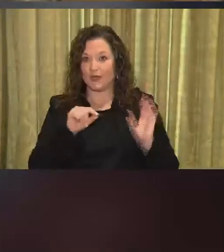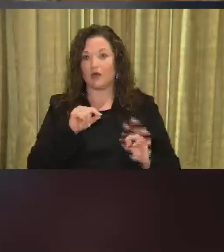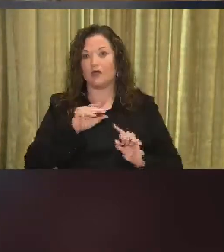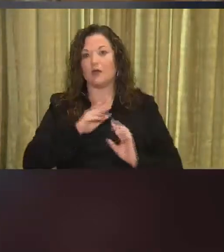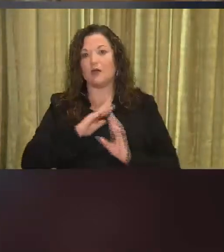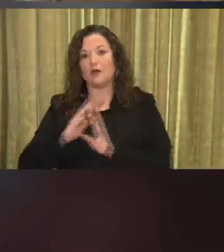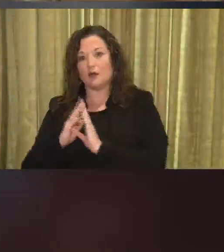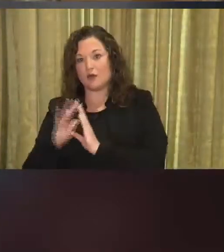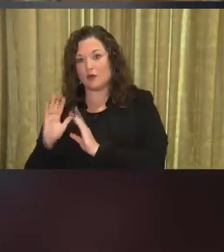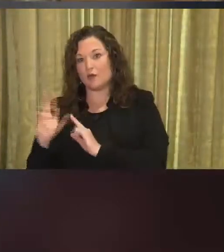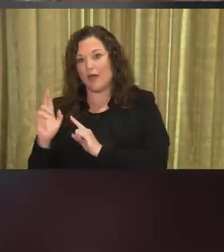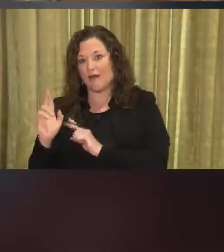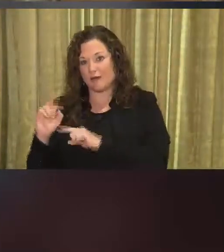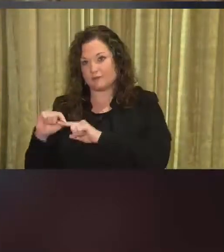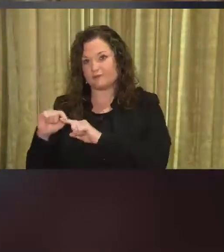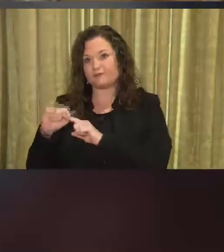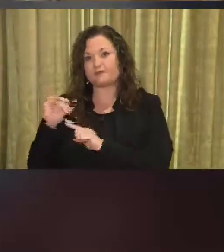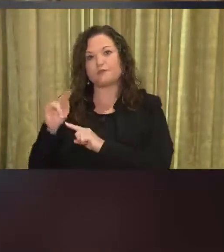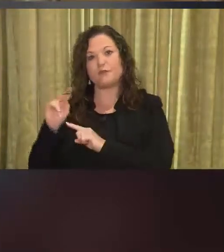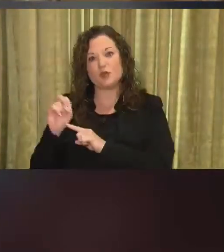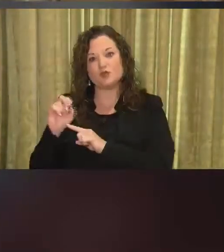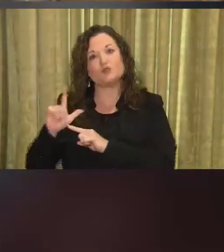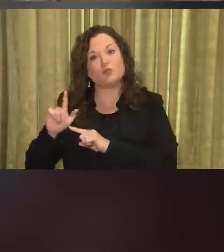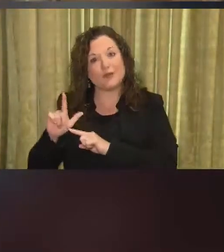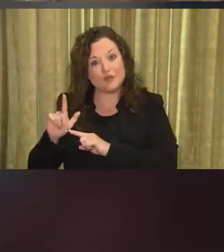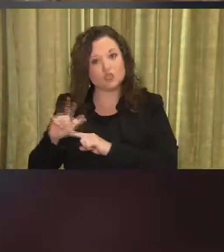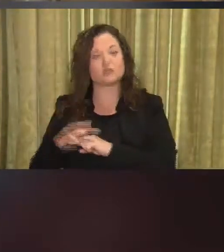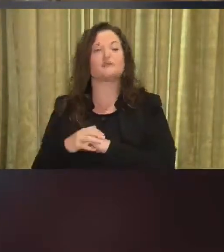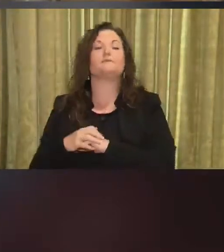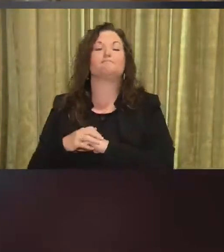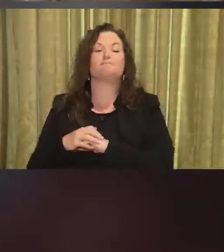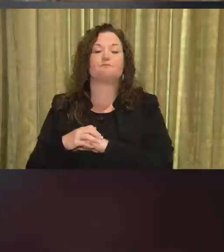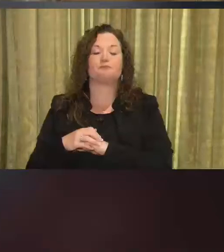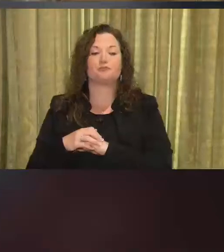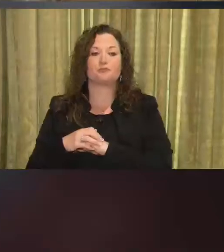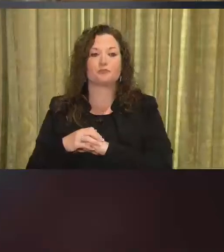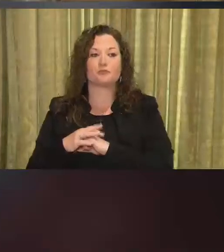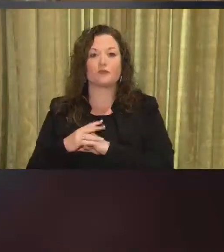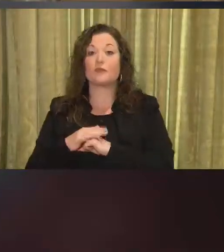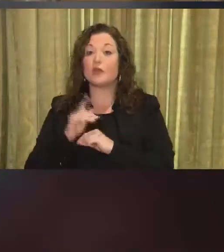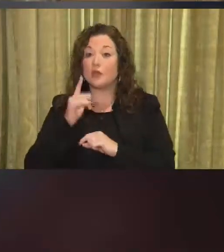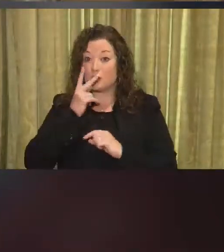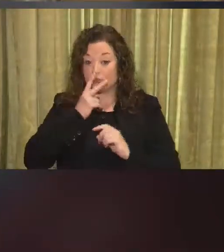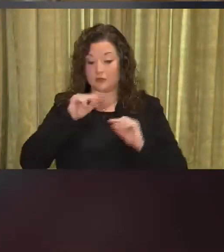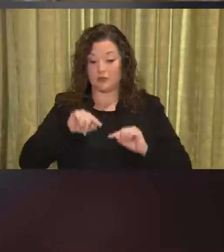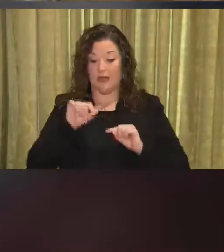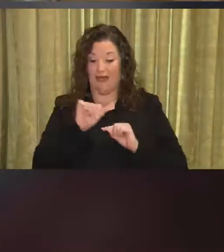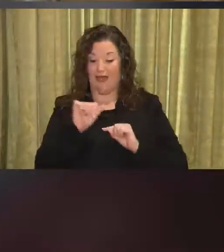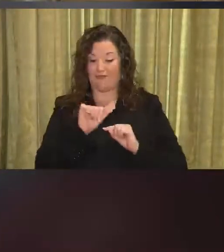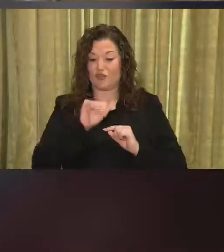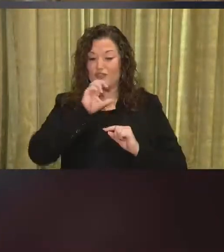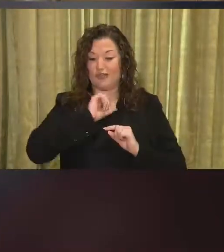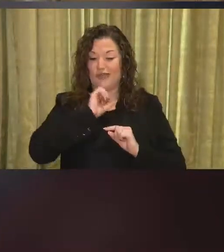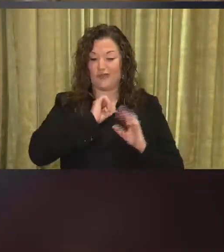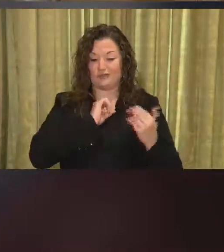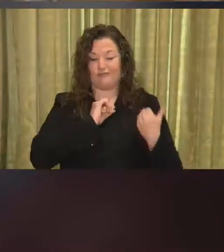To the right side, which is June 21st. But if you look at the average age back in November,